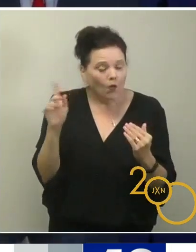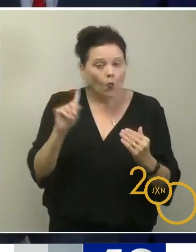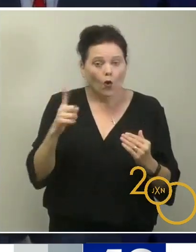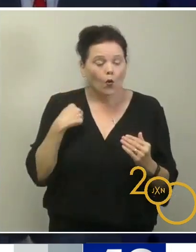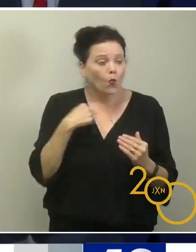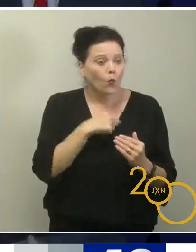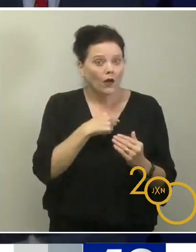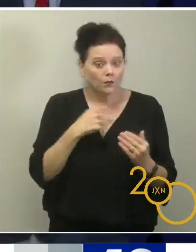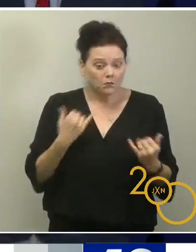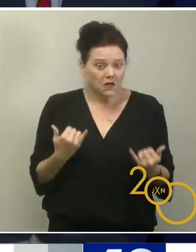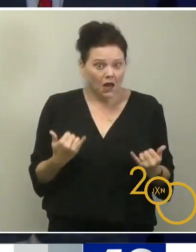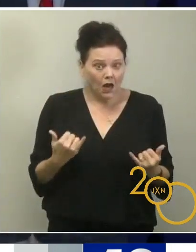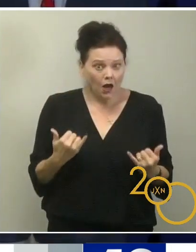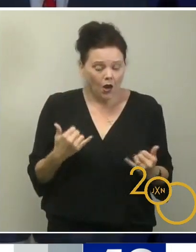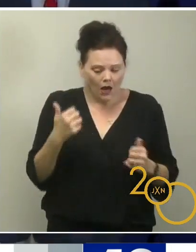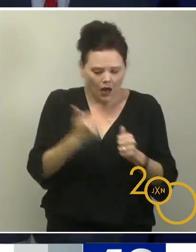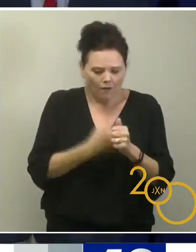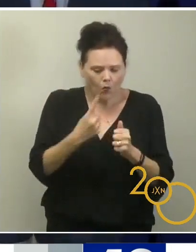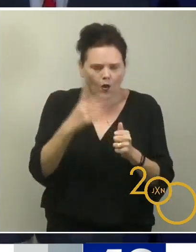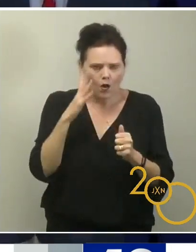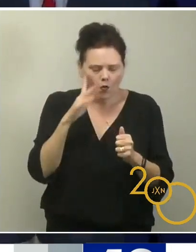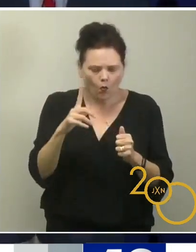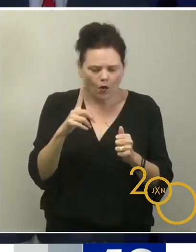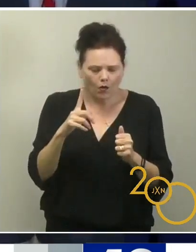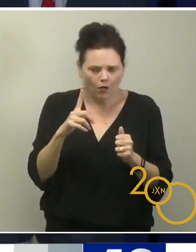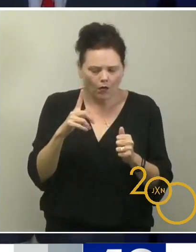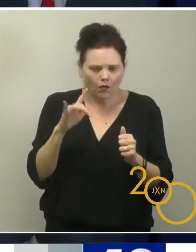IN PLACE THAT HAVE NOT BEEN ADHERED TO SINCE 2016.